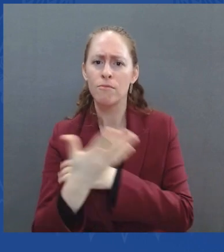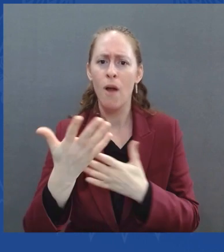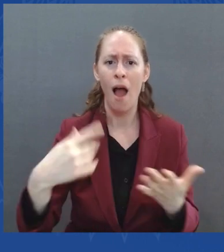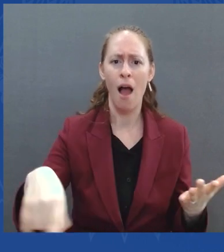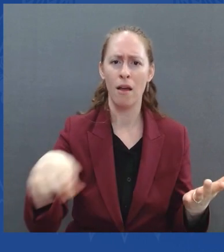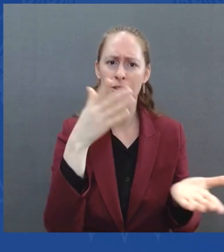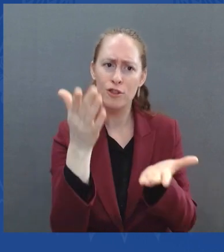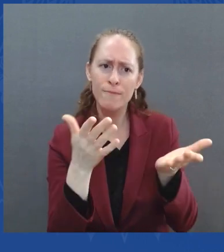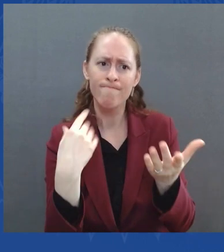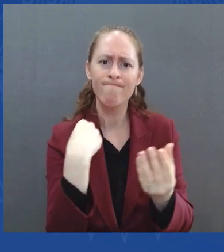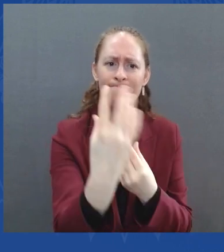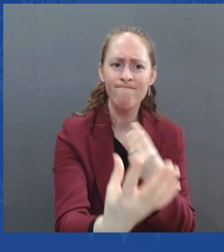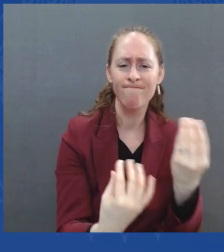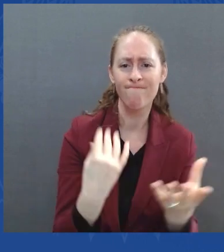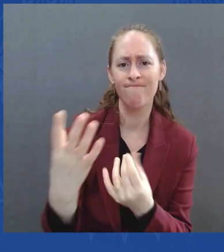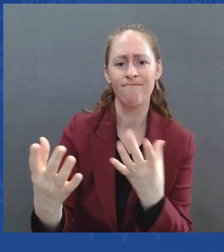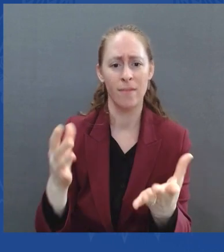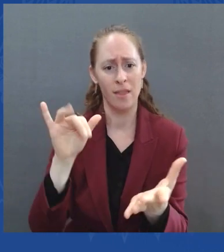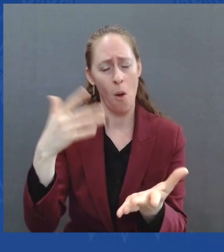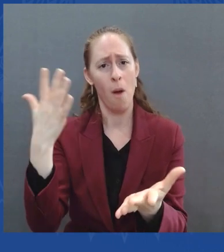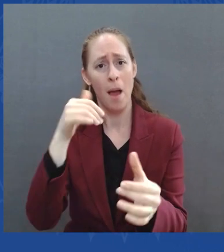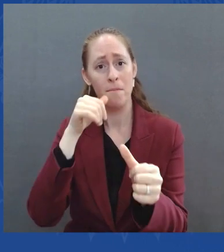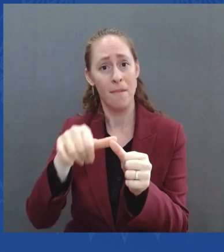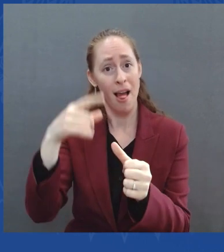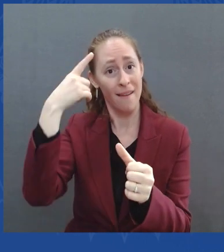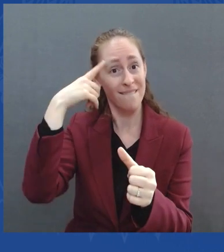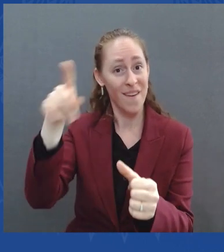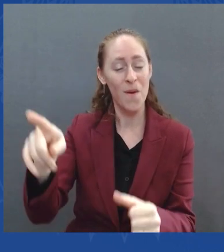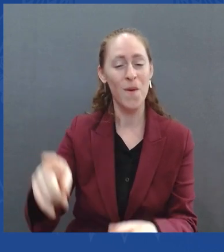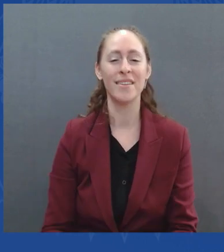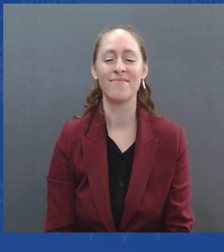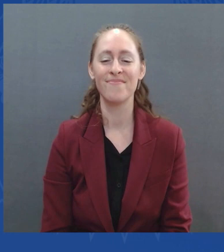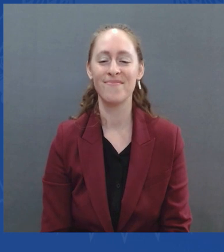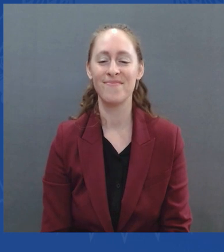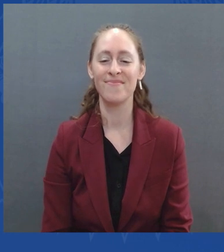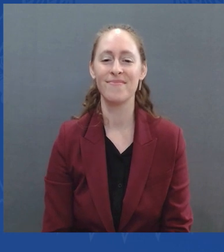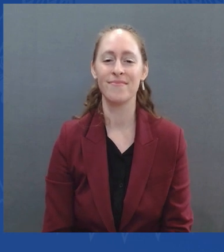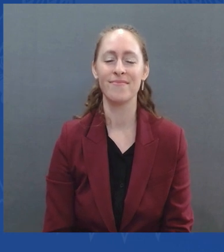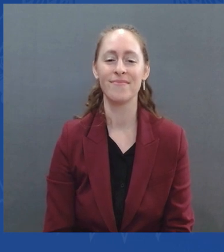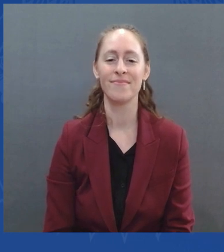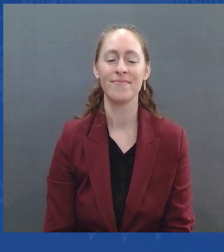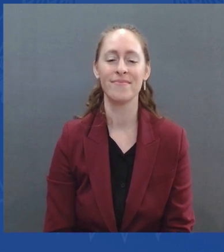while our folks have delivered mail and other essential parcels and packages during the COVID 19 epidemic --